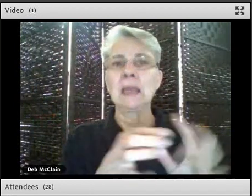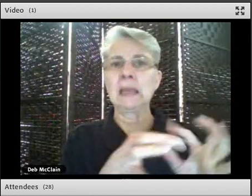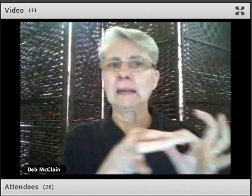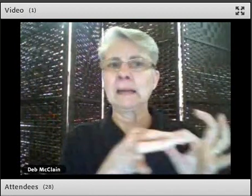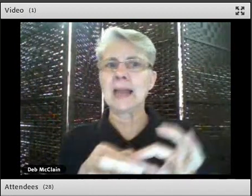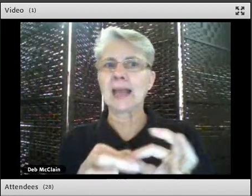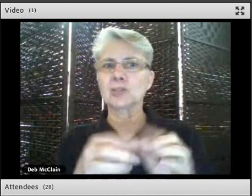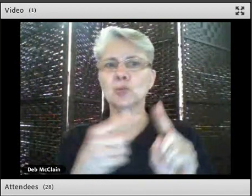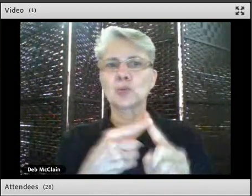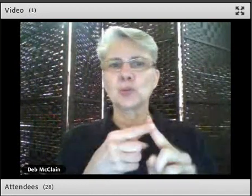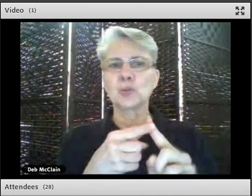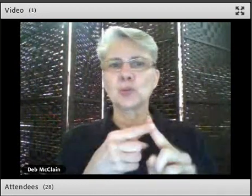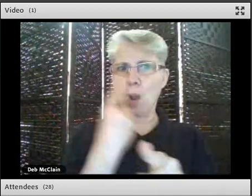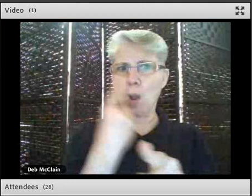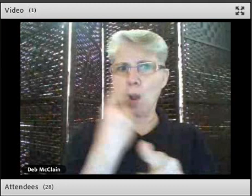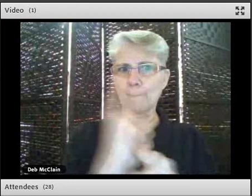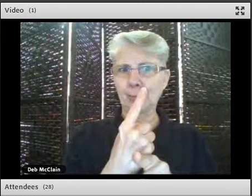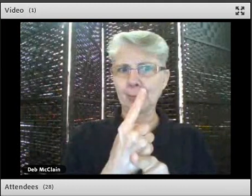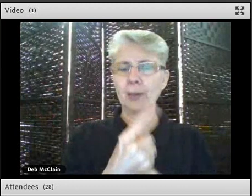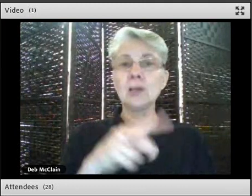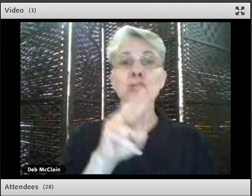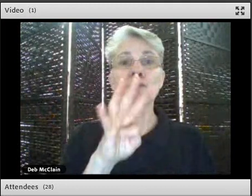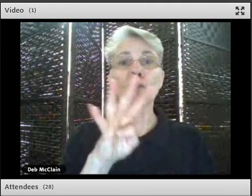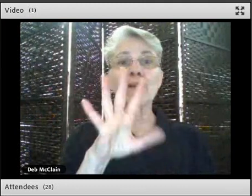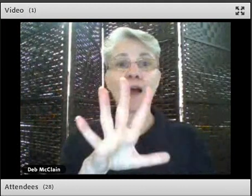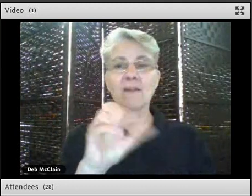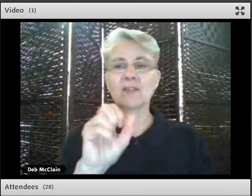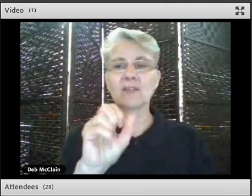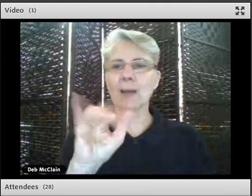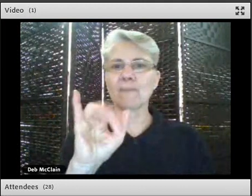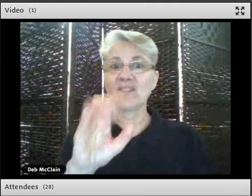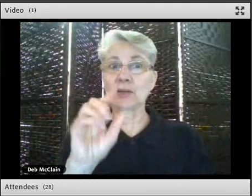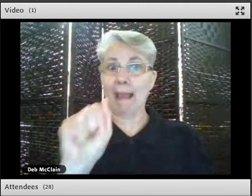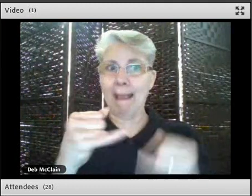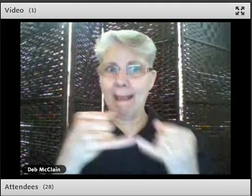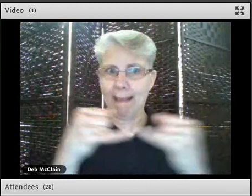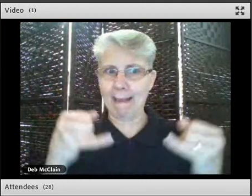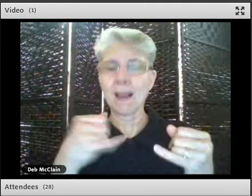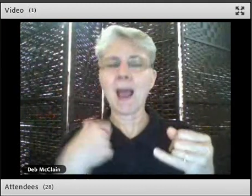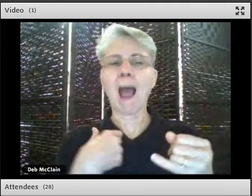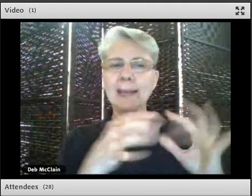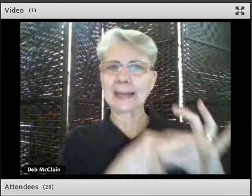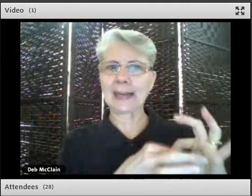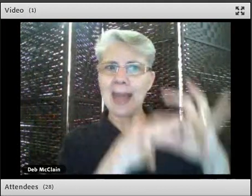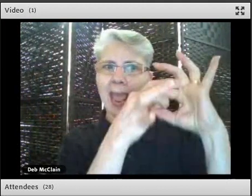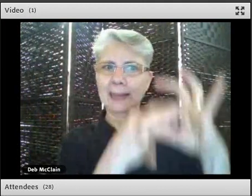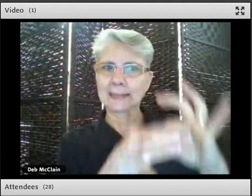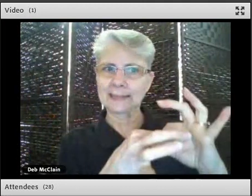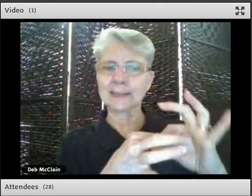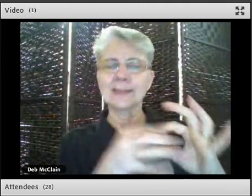and say that this title is coming from this source." And this is the type of structured information